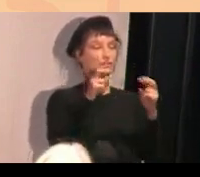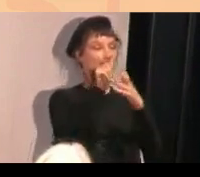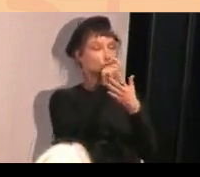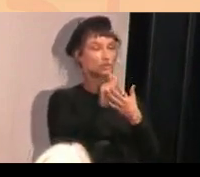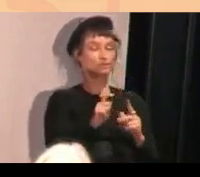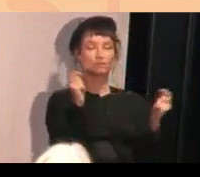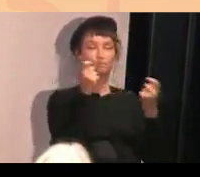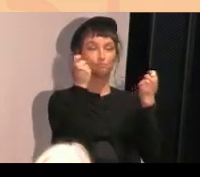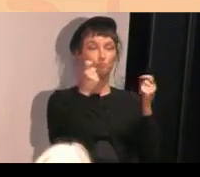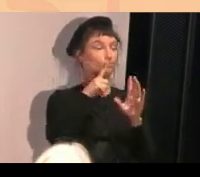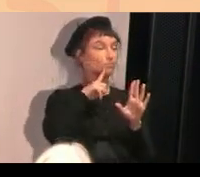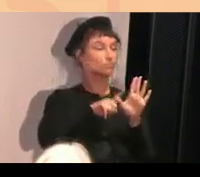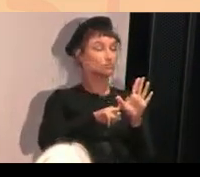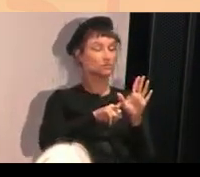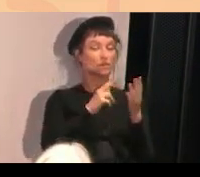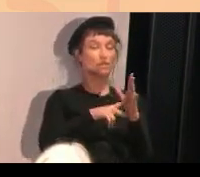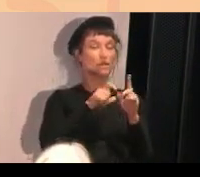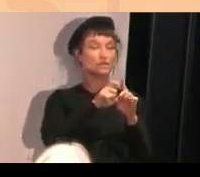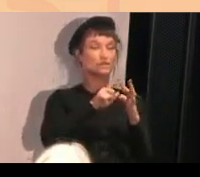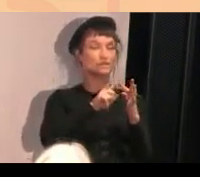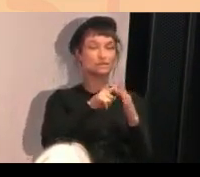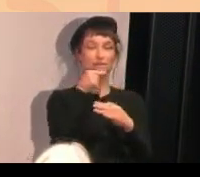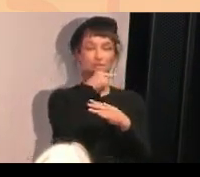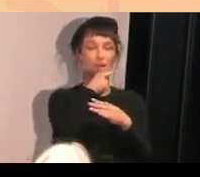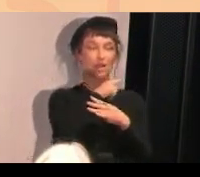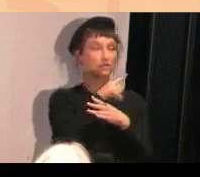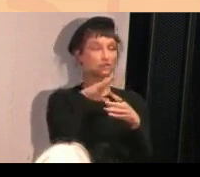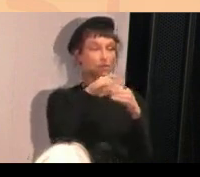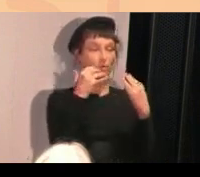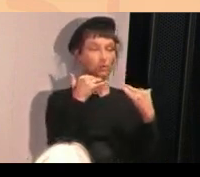Nardi's son was in the audience and she spoke these words to him